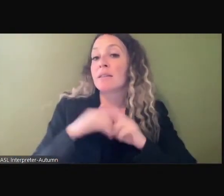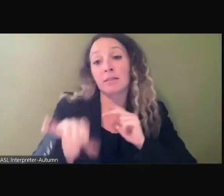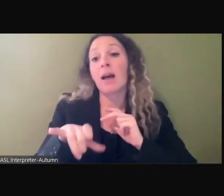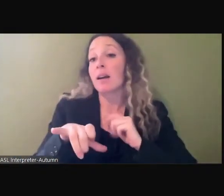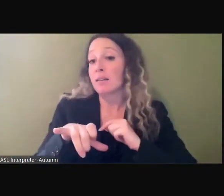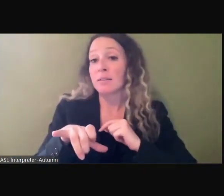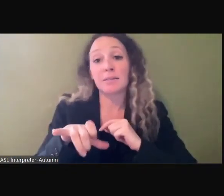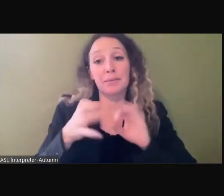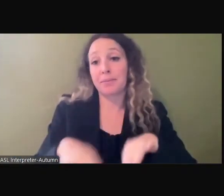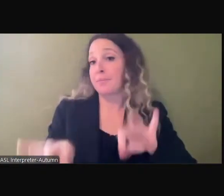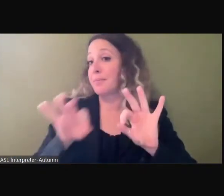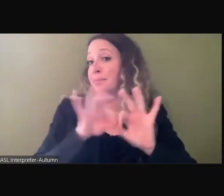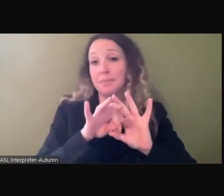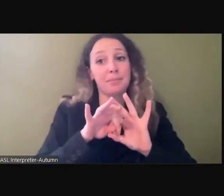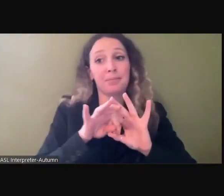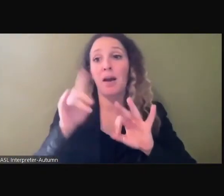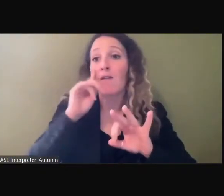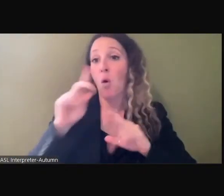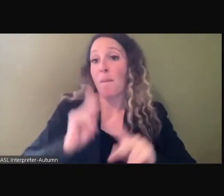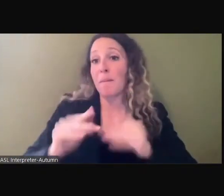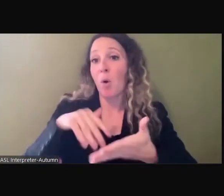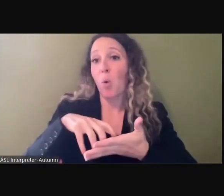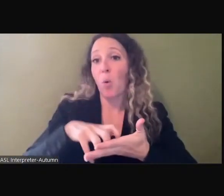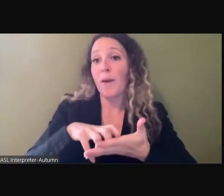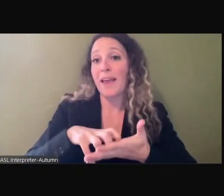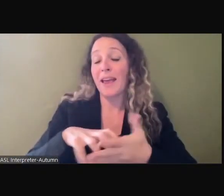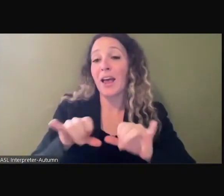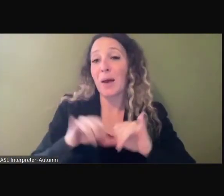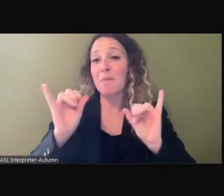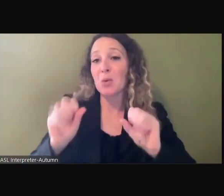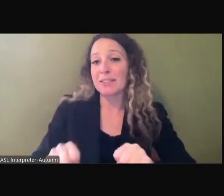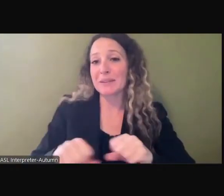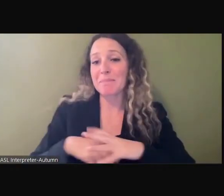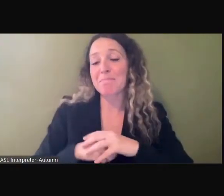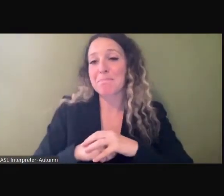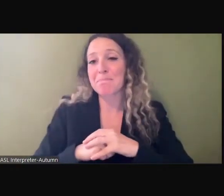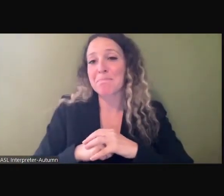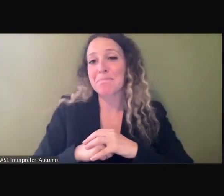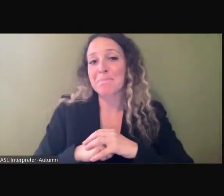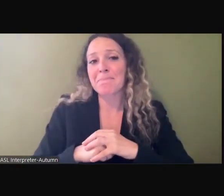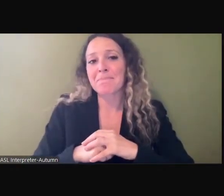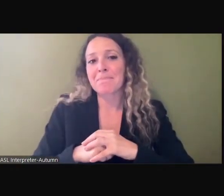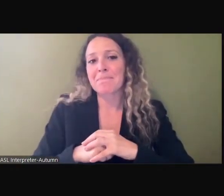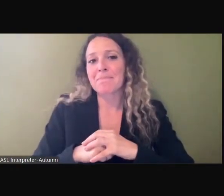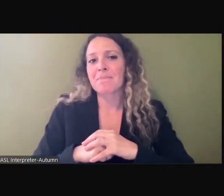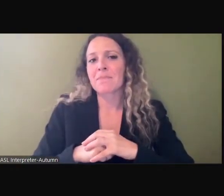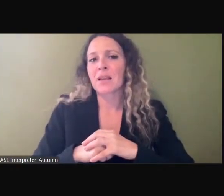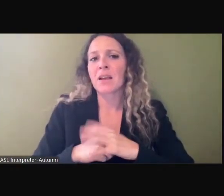anyone with a weakened immune system. Instead of sitting in crowded waiting rooms, care comes